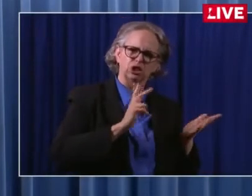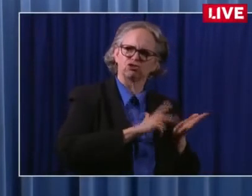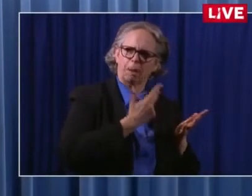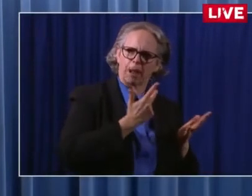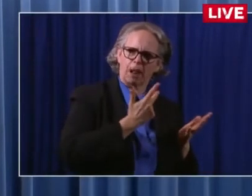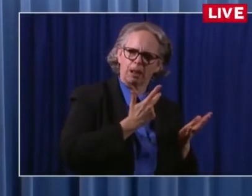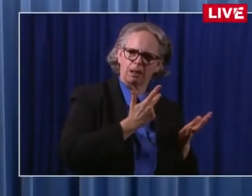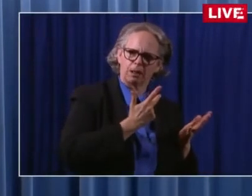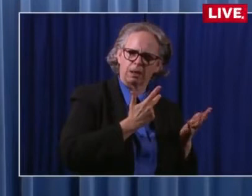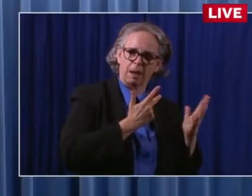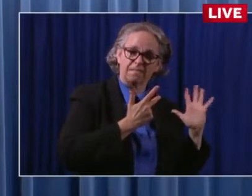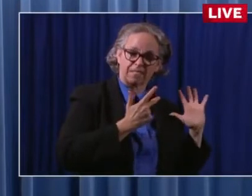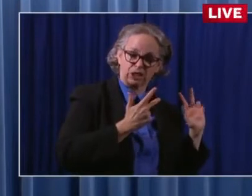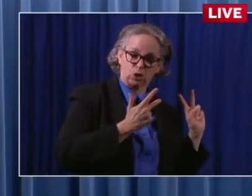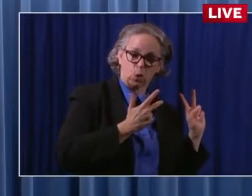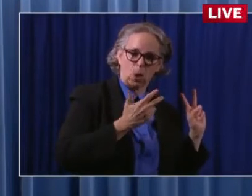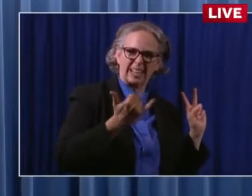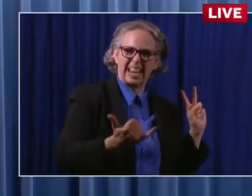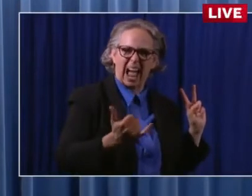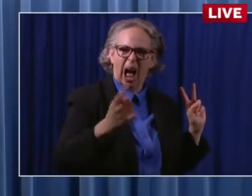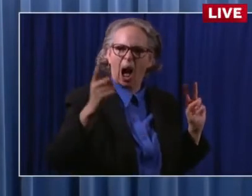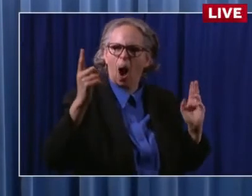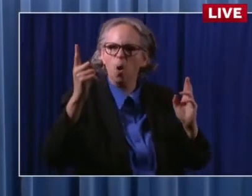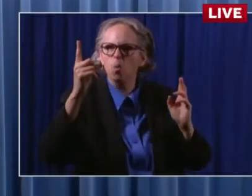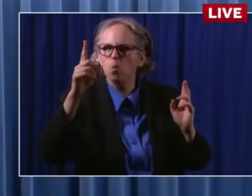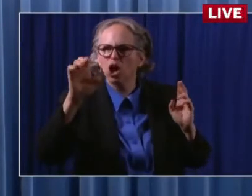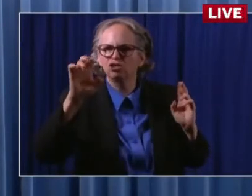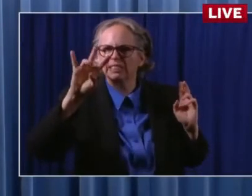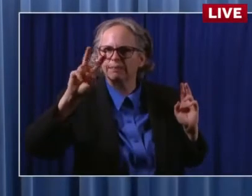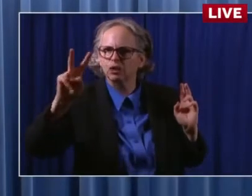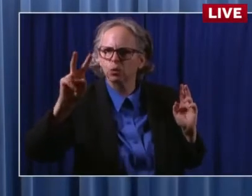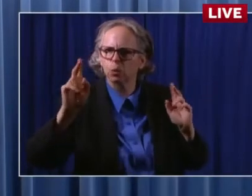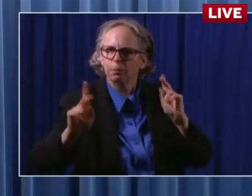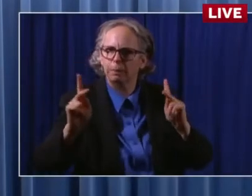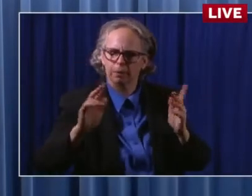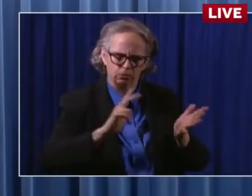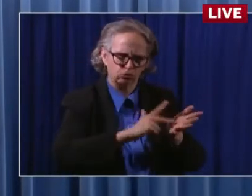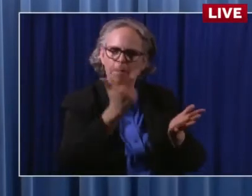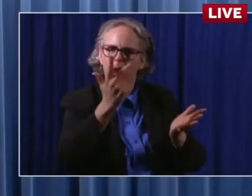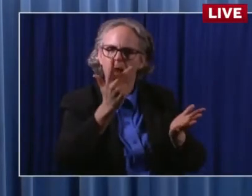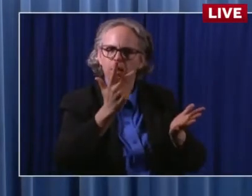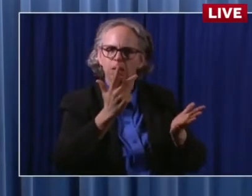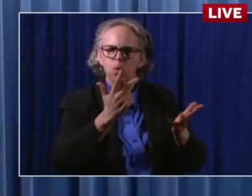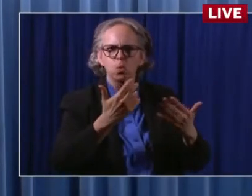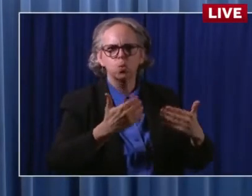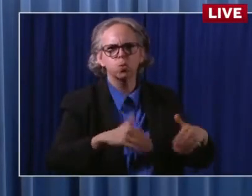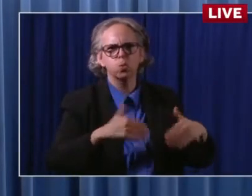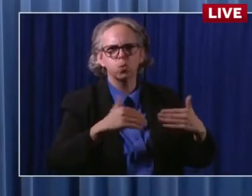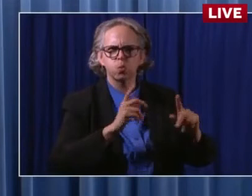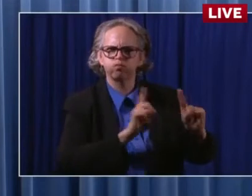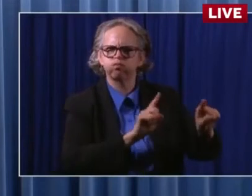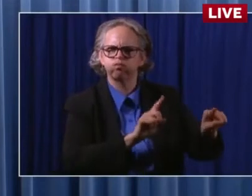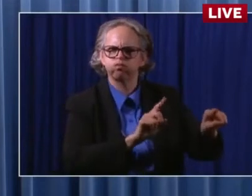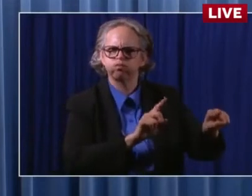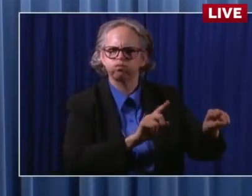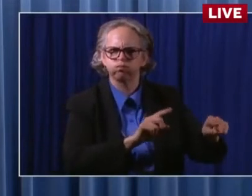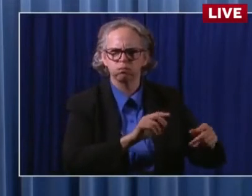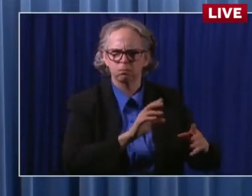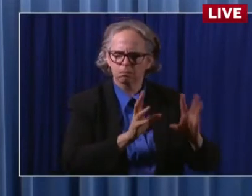AVERAGE OUTPATIENT VISITS OR THAN TRIPLED, MORE THAN TRIPLED, FROM 52 TO 172 VISITS PER DAY.